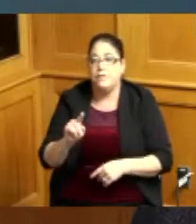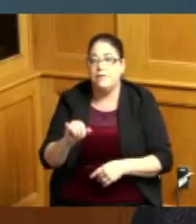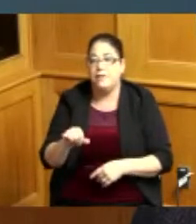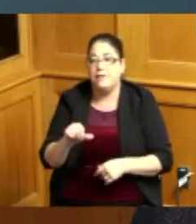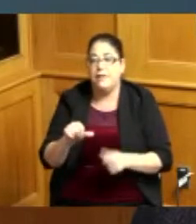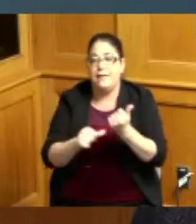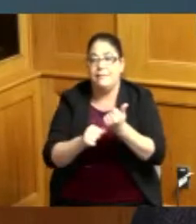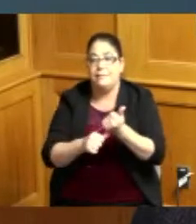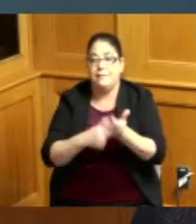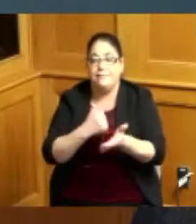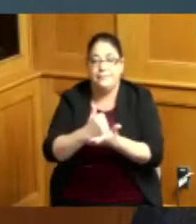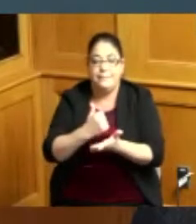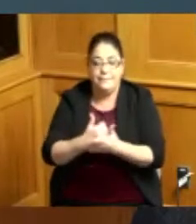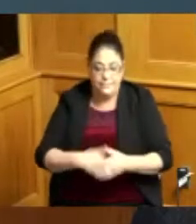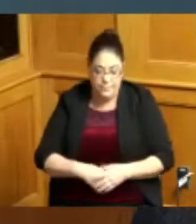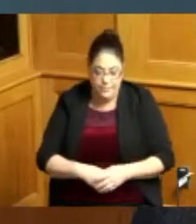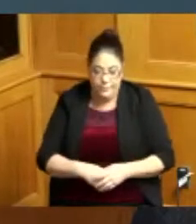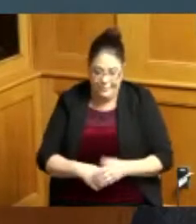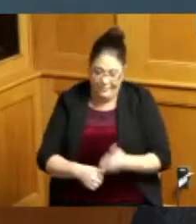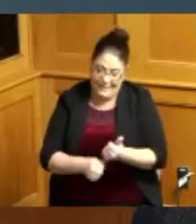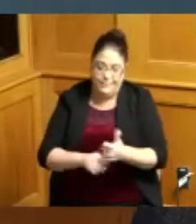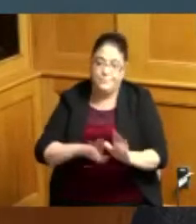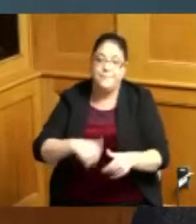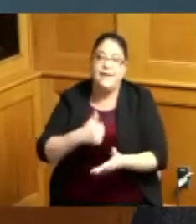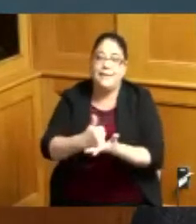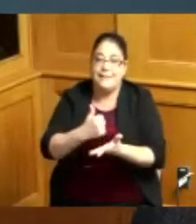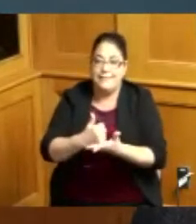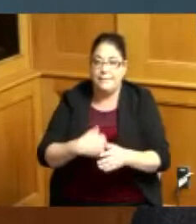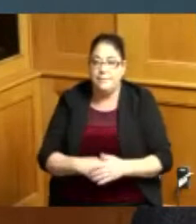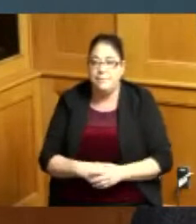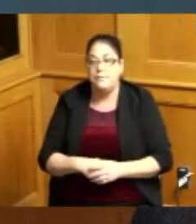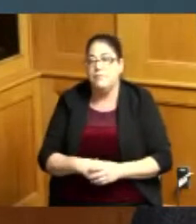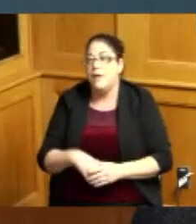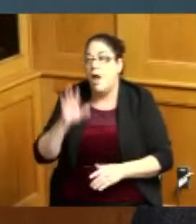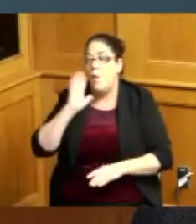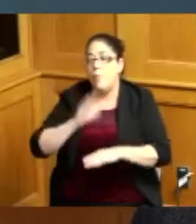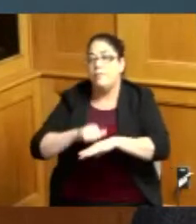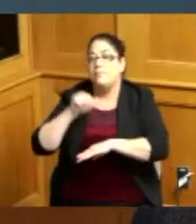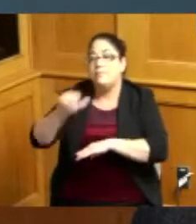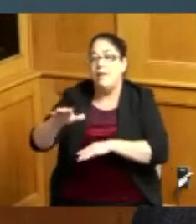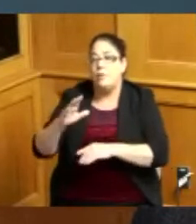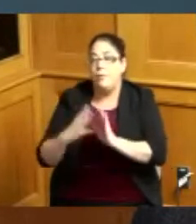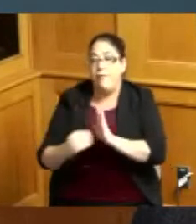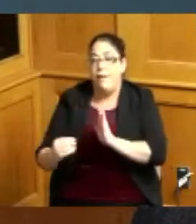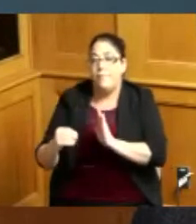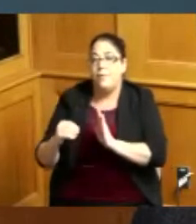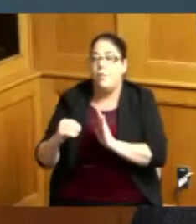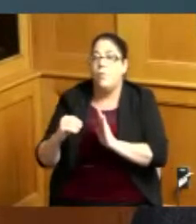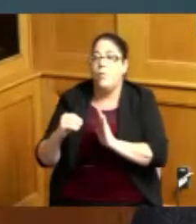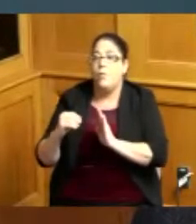and I was just I'll send you guys a copy of what I sent her but we're like almost in silos there's